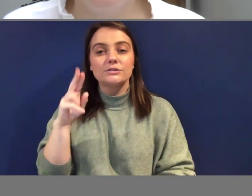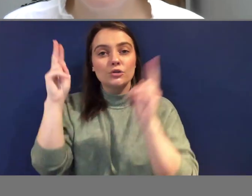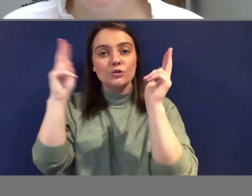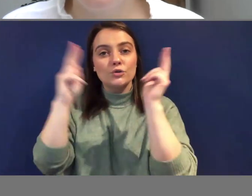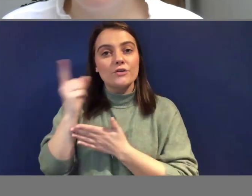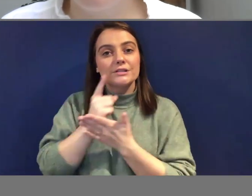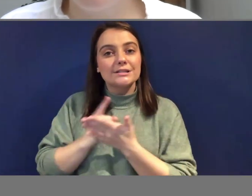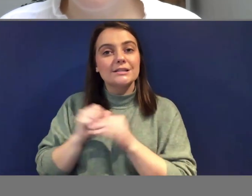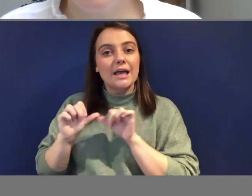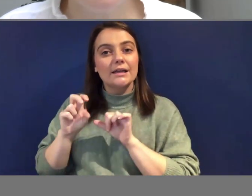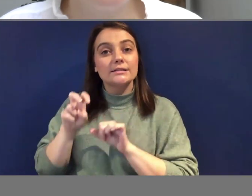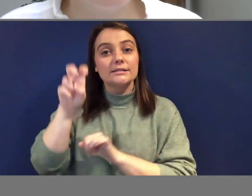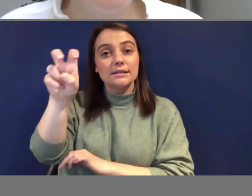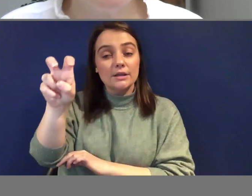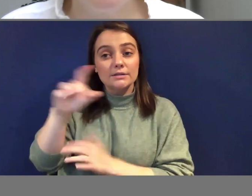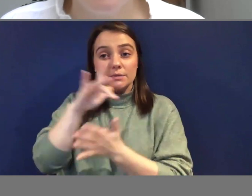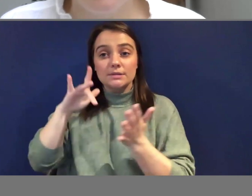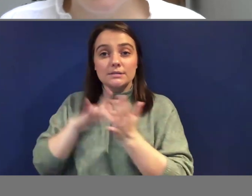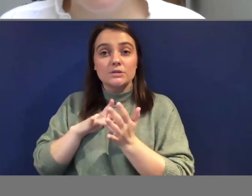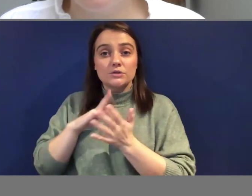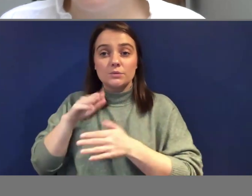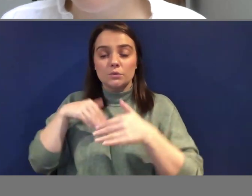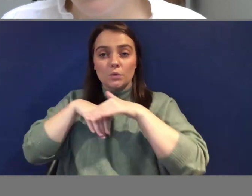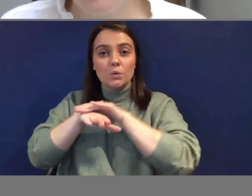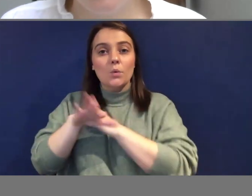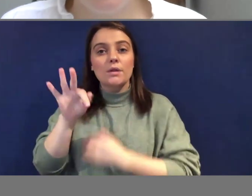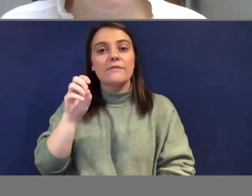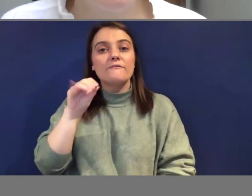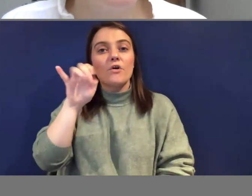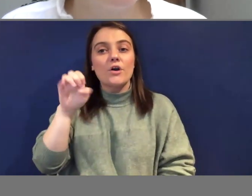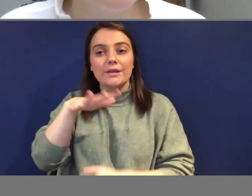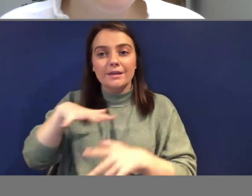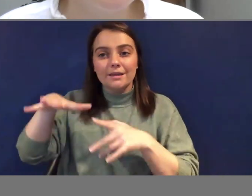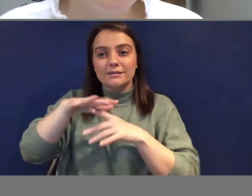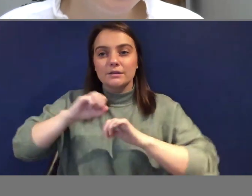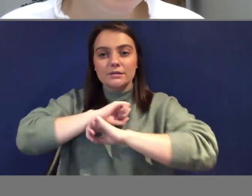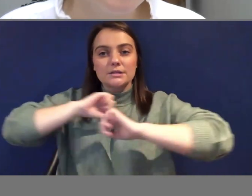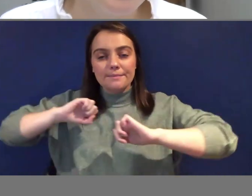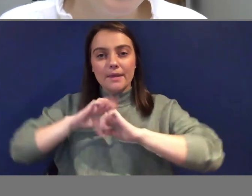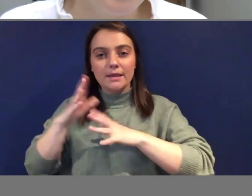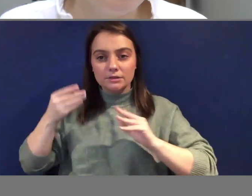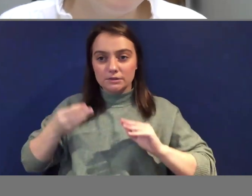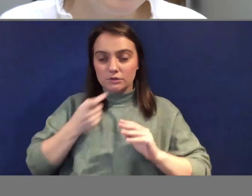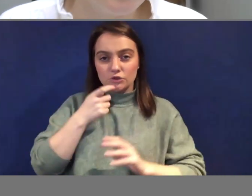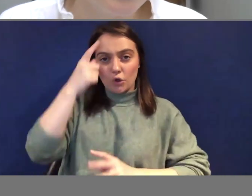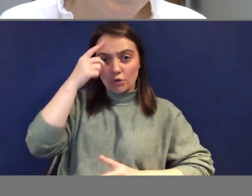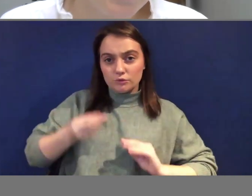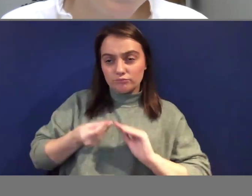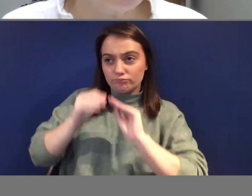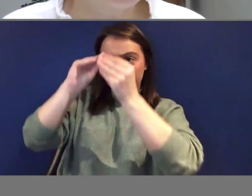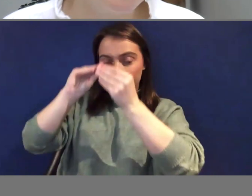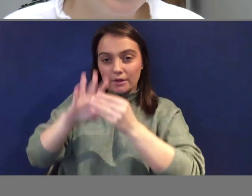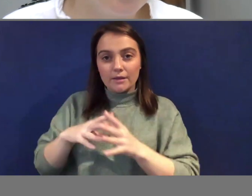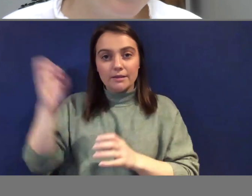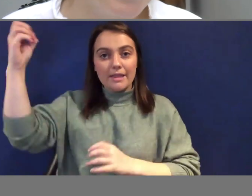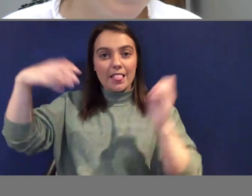the foyer as you come in there's generosity to it it's sculptural it's well lit we can